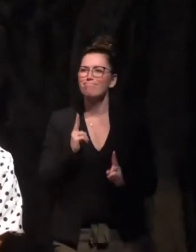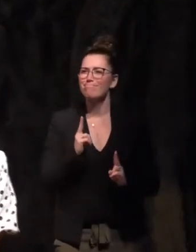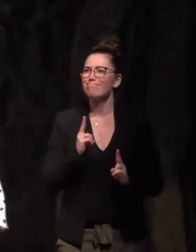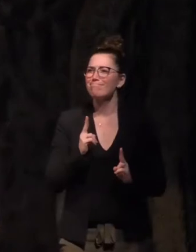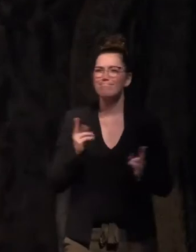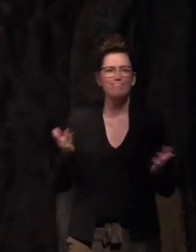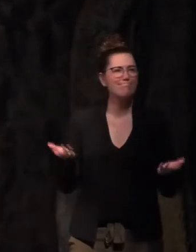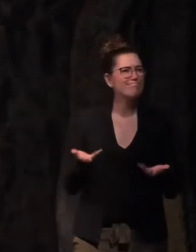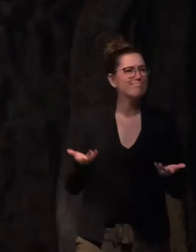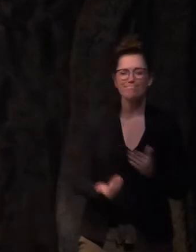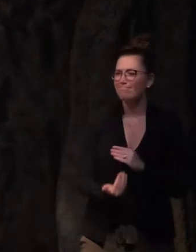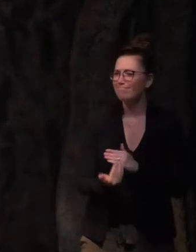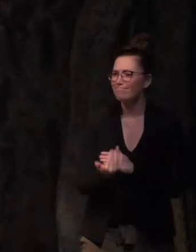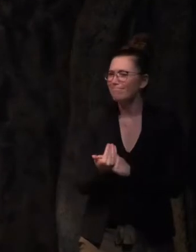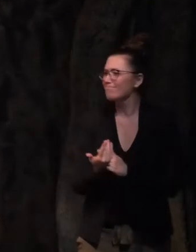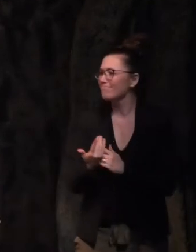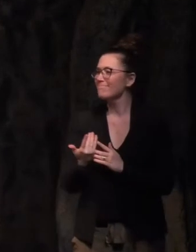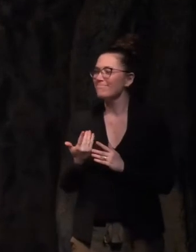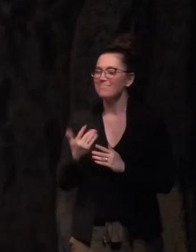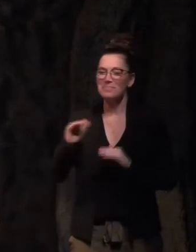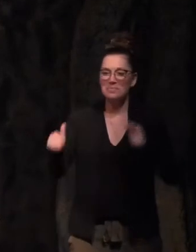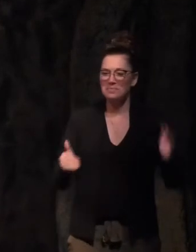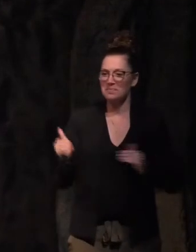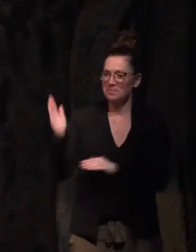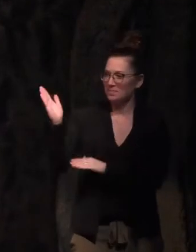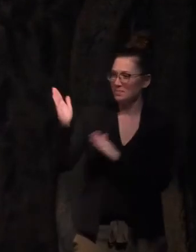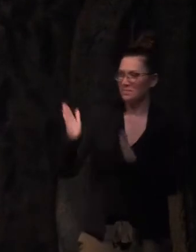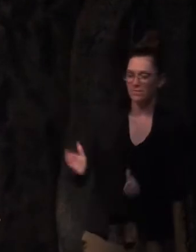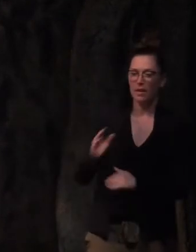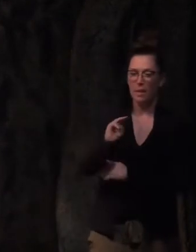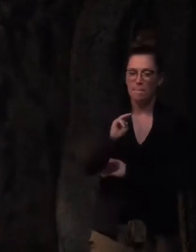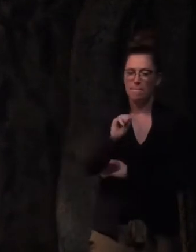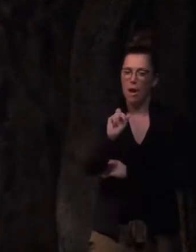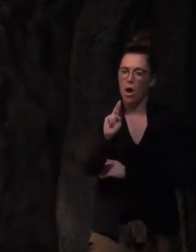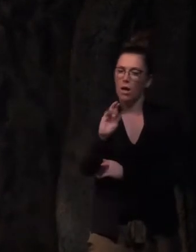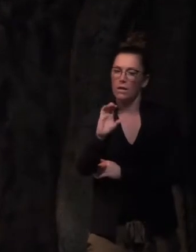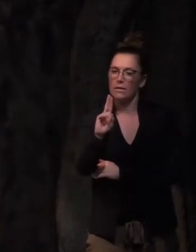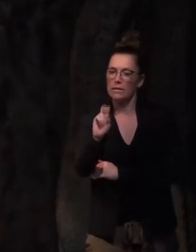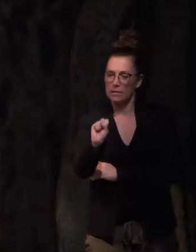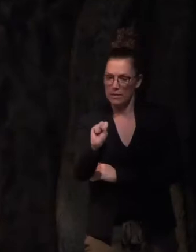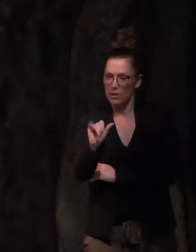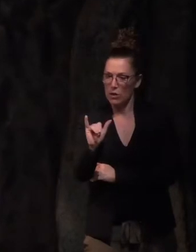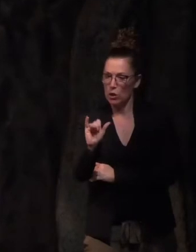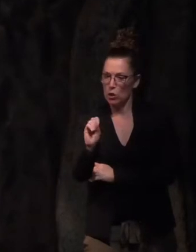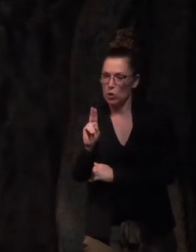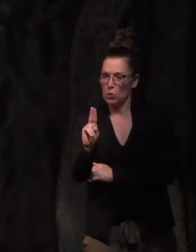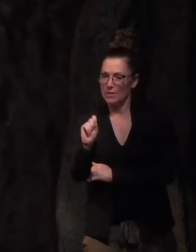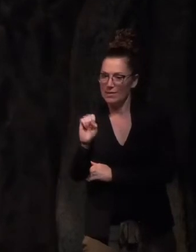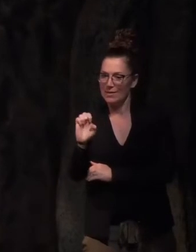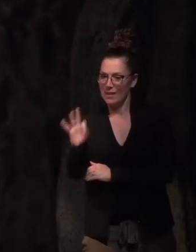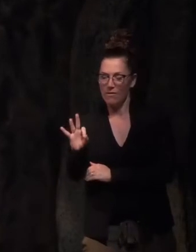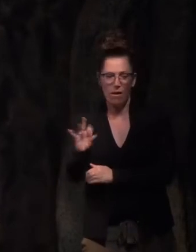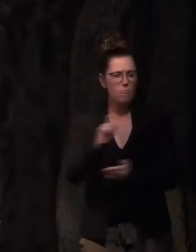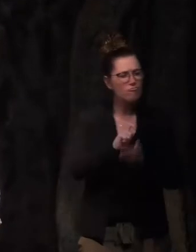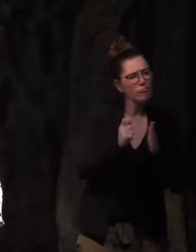and introducing this year's speaker, Marcus Youssef, writer, director, performer, creator,